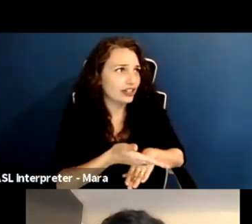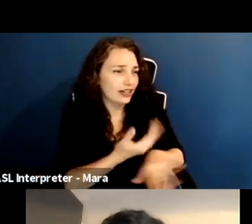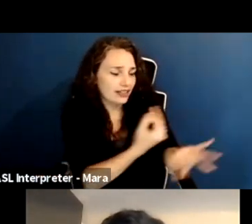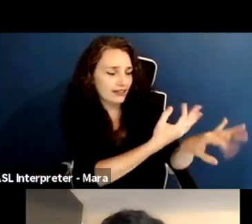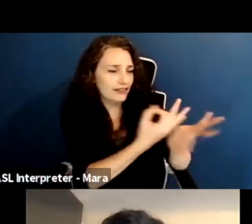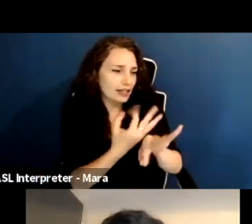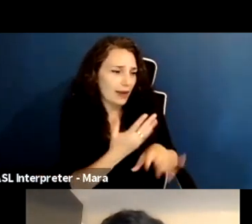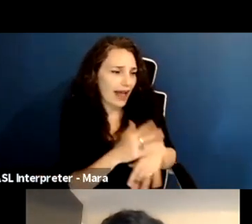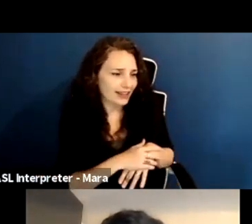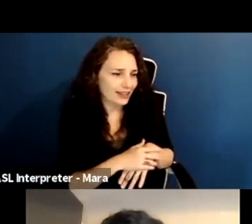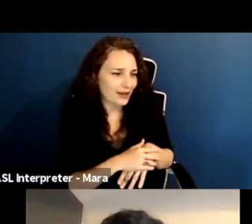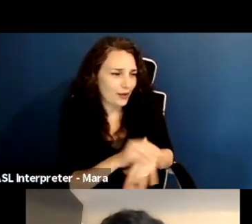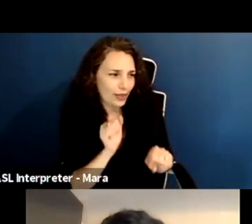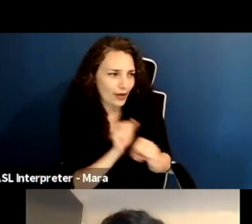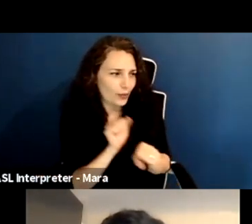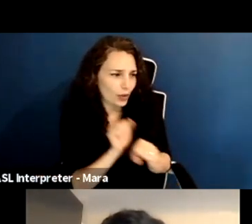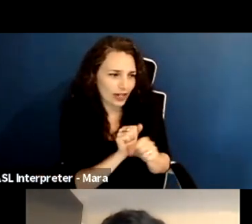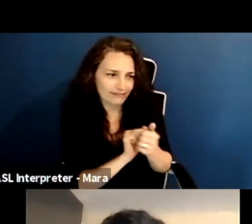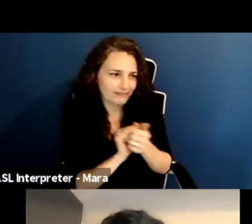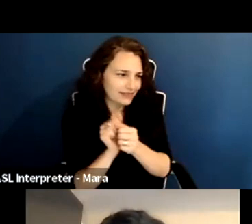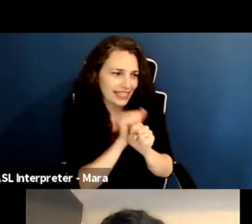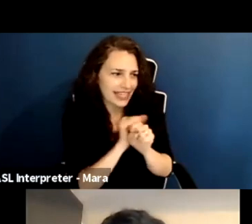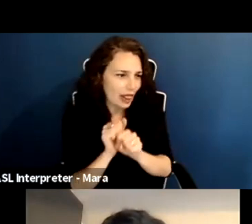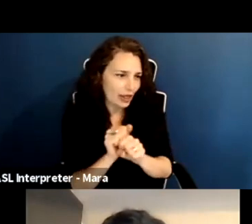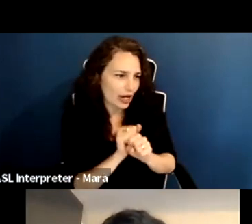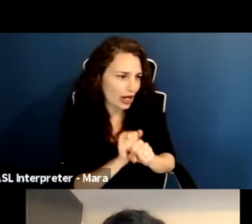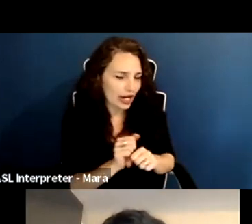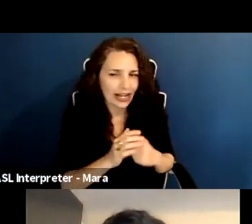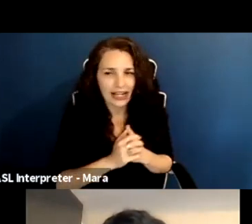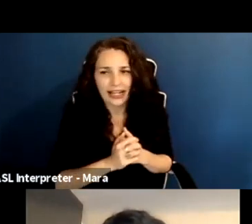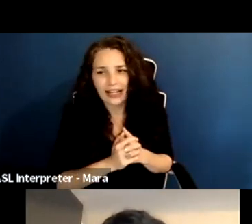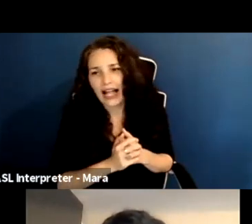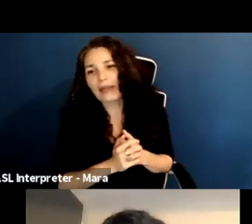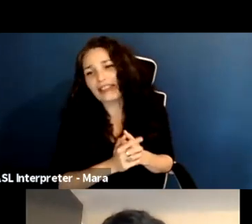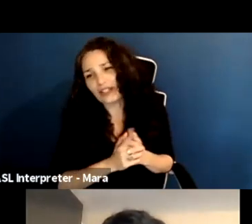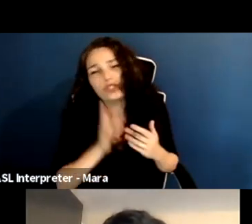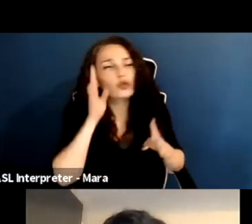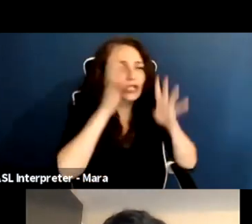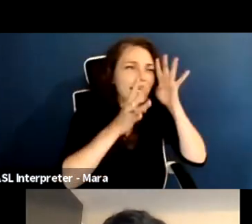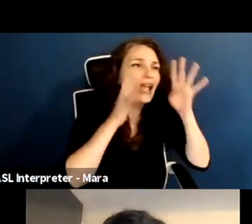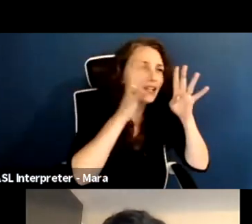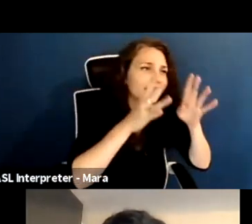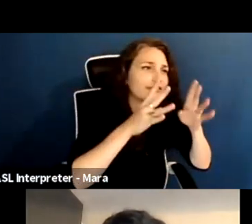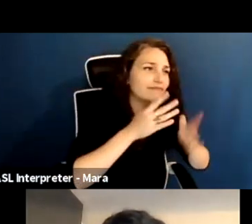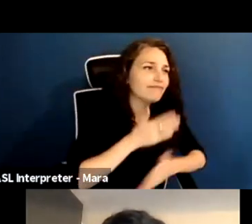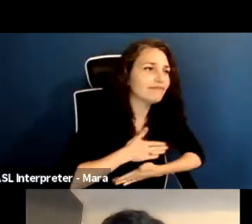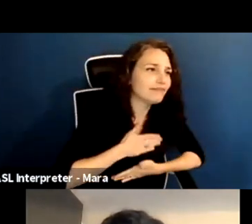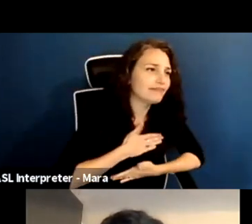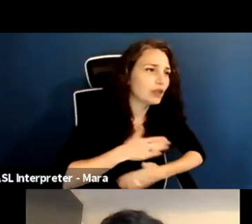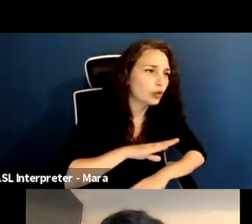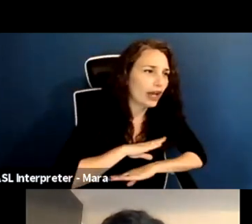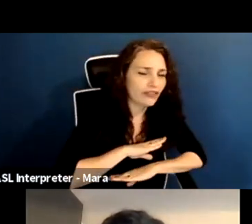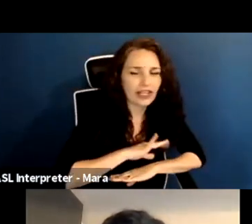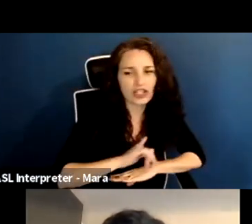There's creative gratification when the music's working and when you can tell a story that has beauty